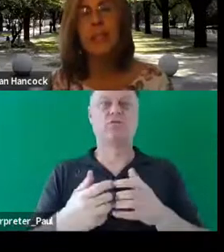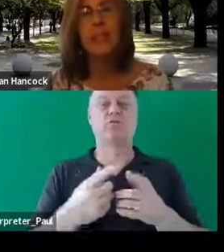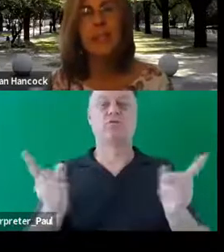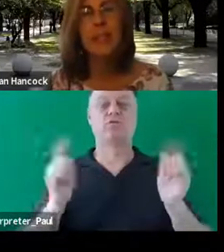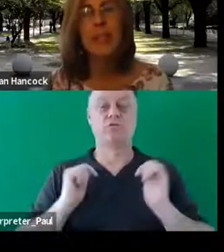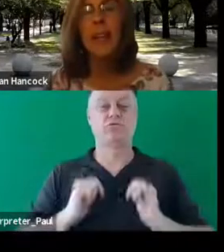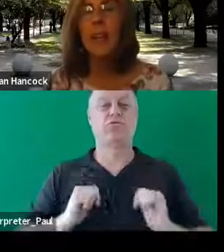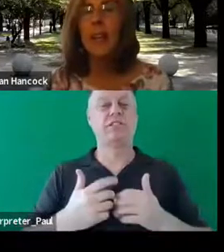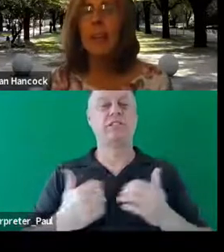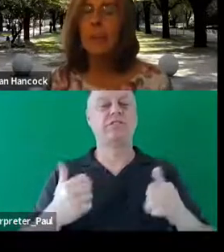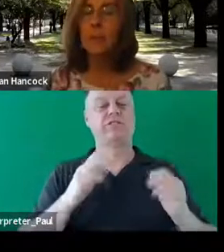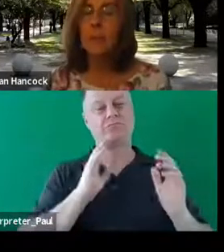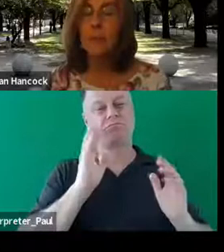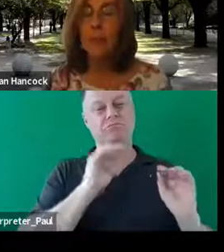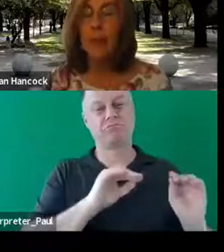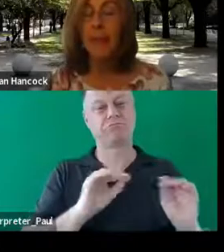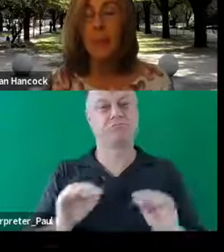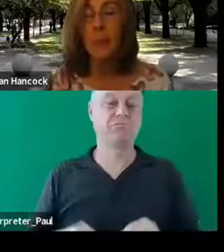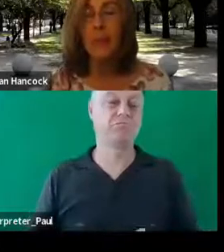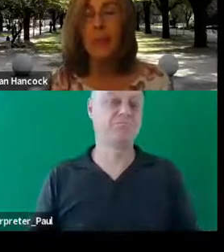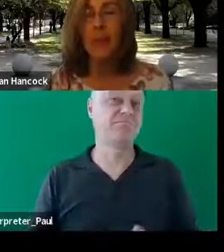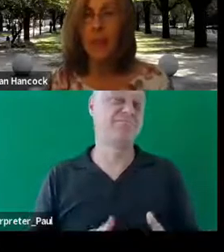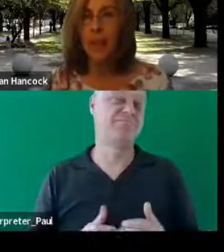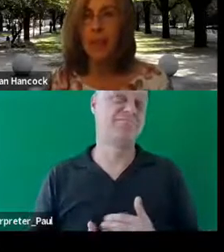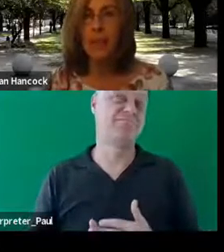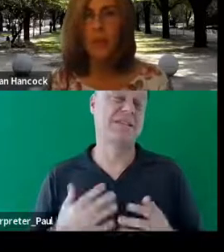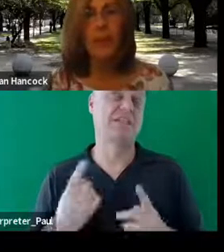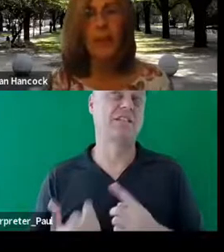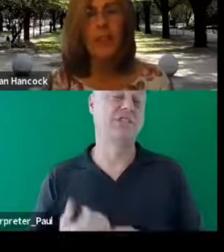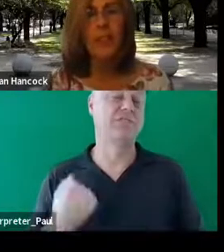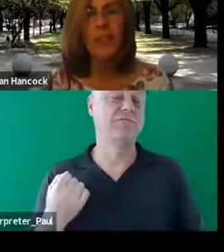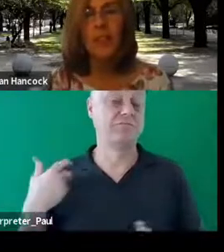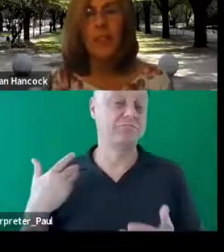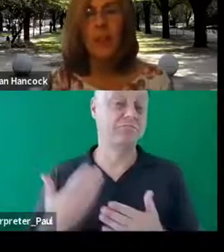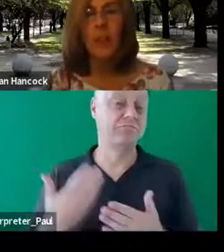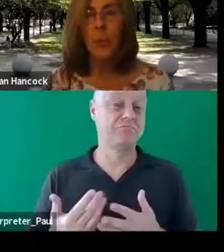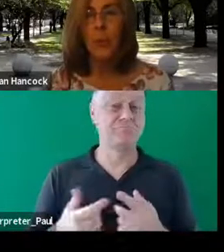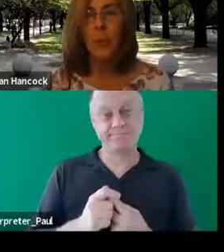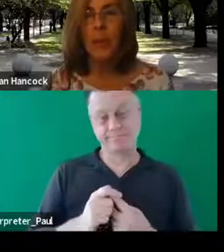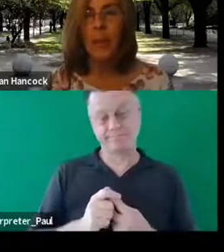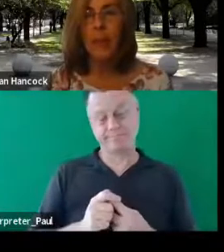sessions. So that was the main thing that we had so far and just, you know, we're now looking at